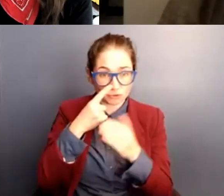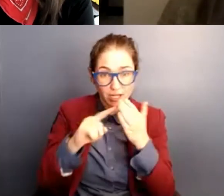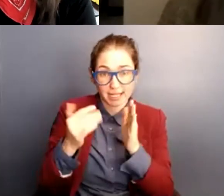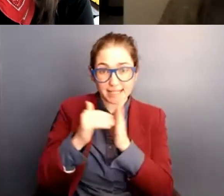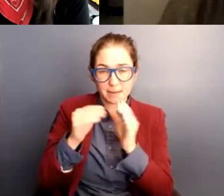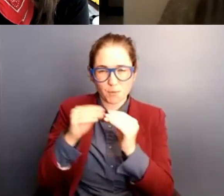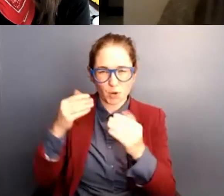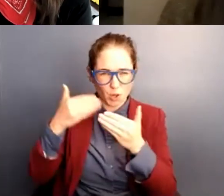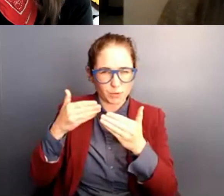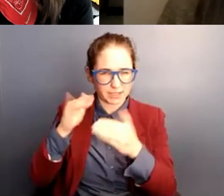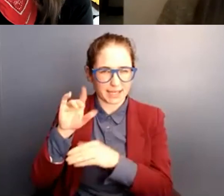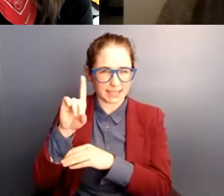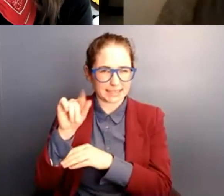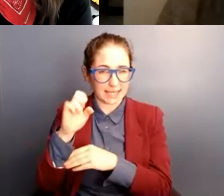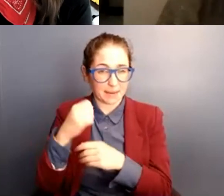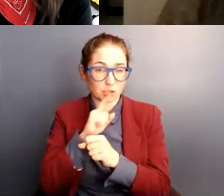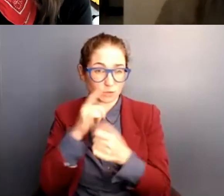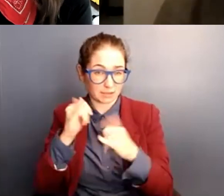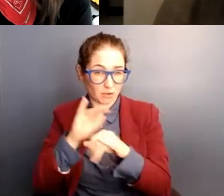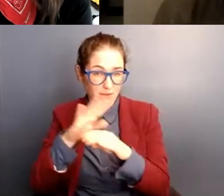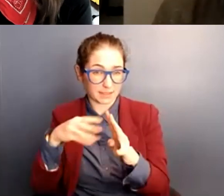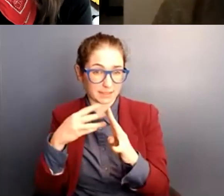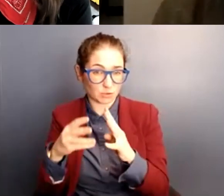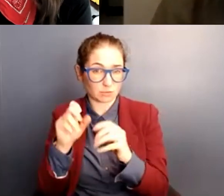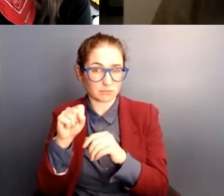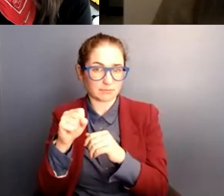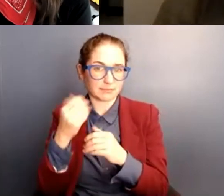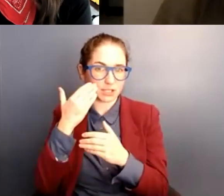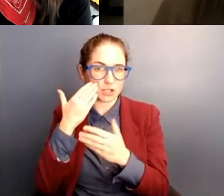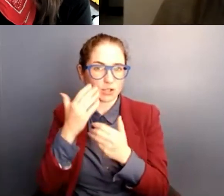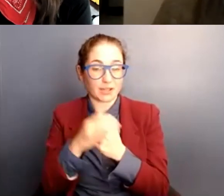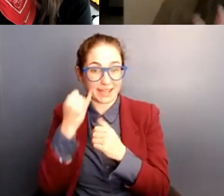the date and make sure you're still on the schedule and -- you know, sometimes doing things too far in advance, you want to make